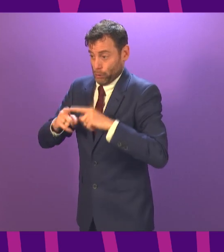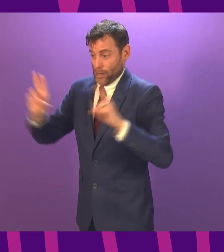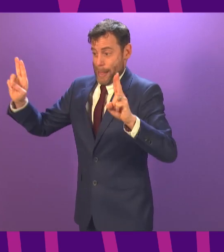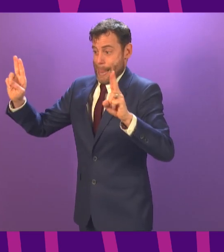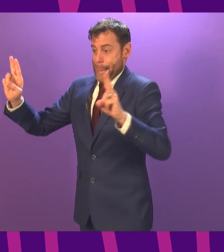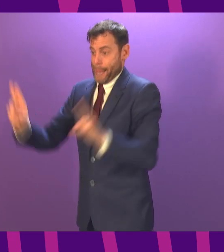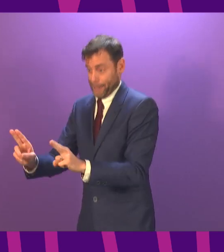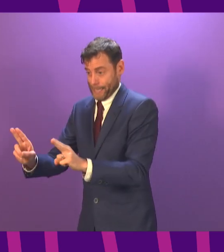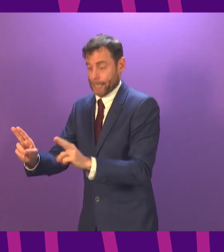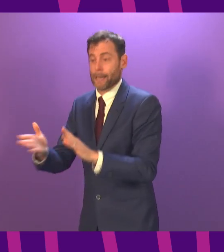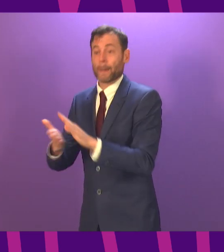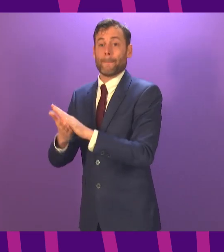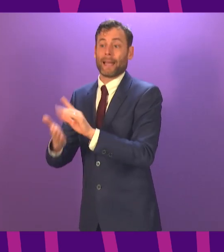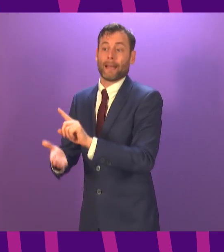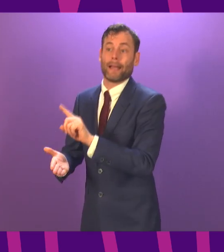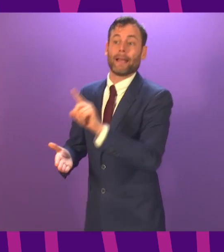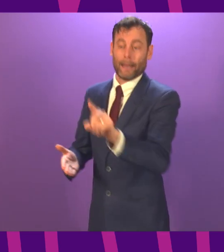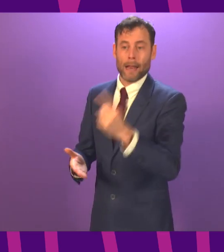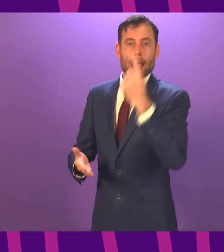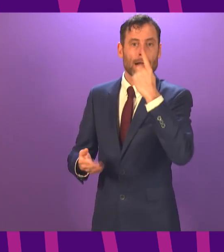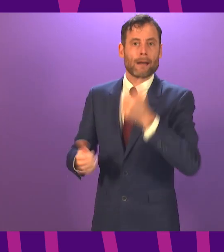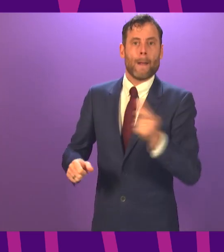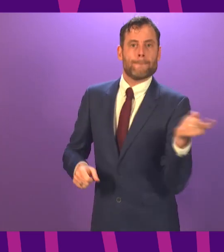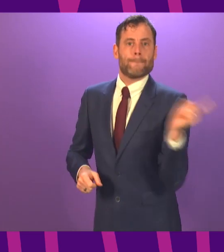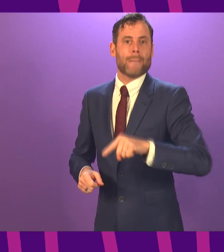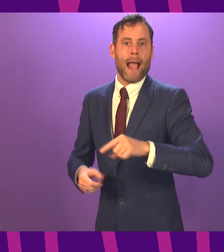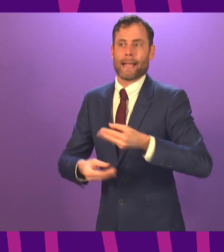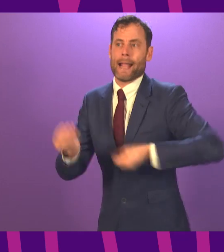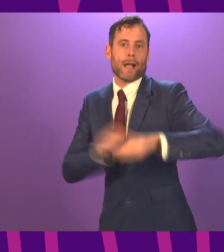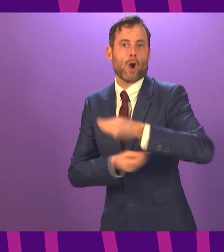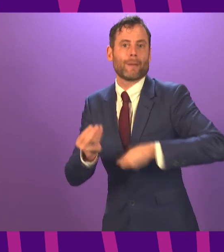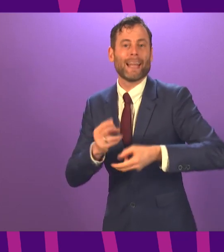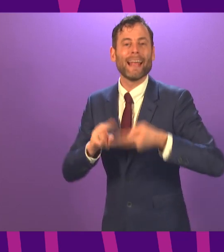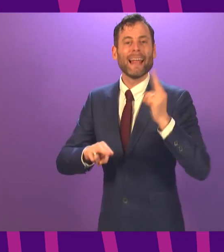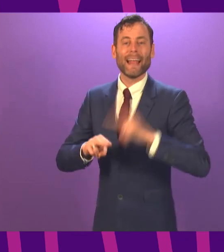recovery for the economy in the medium-to-long term. If we allow the virus to get out of